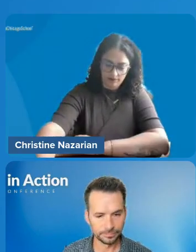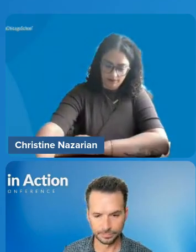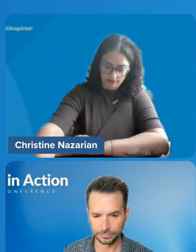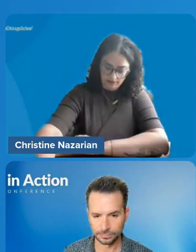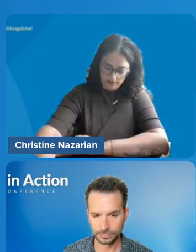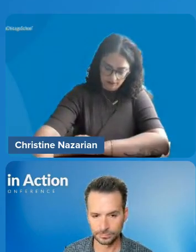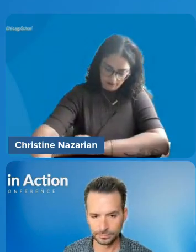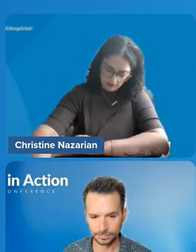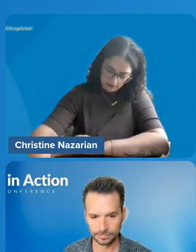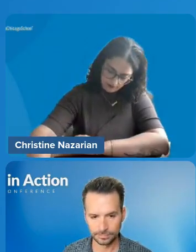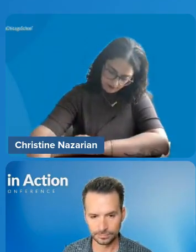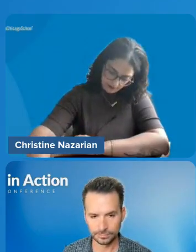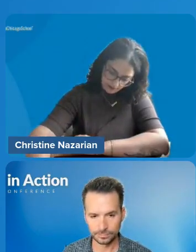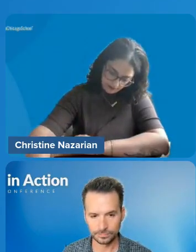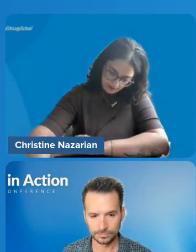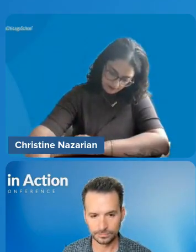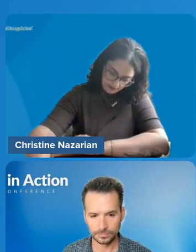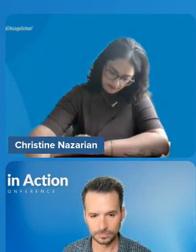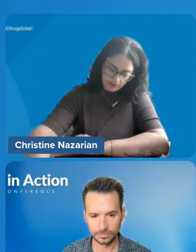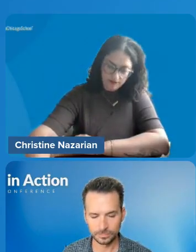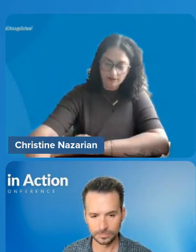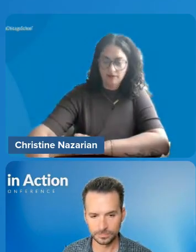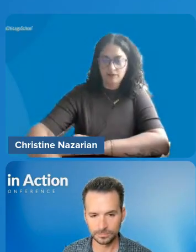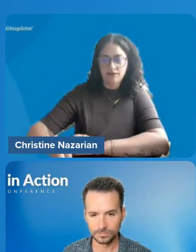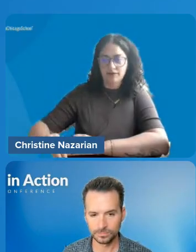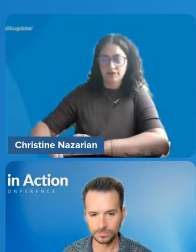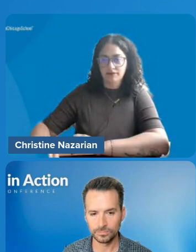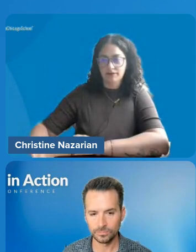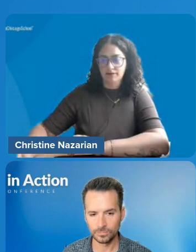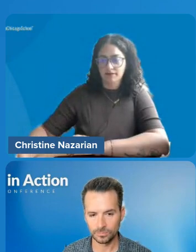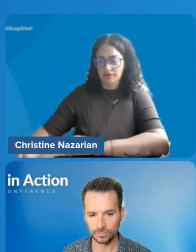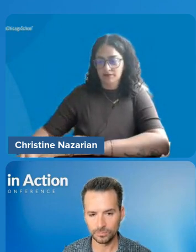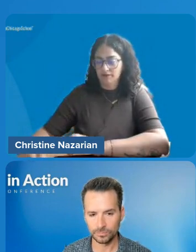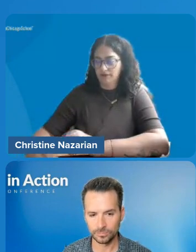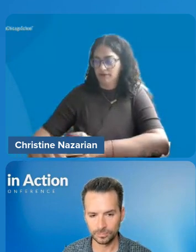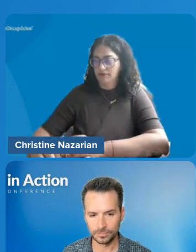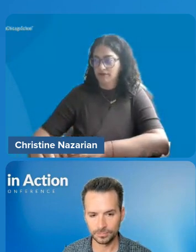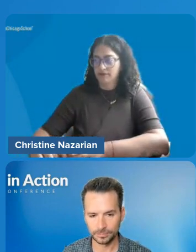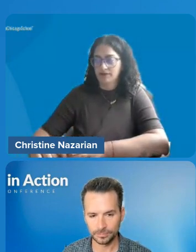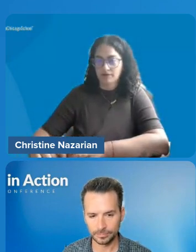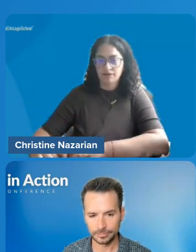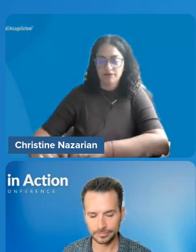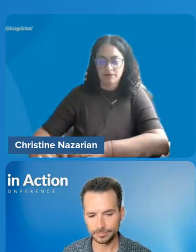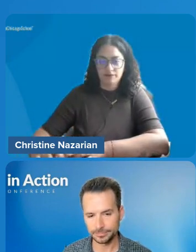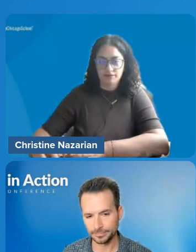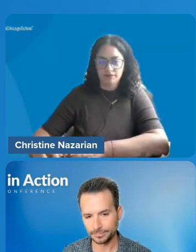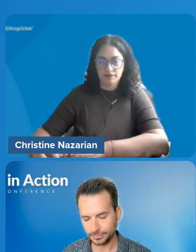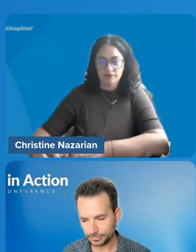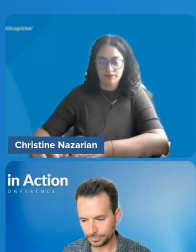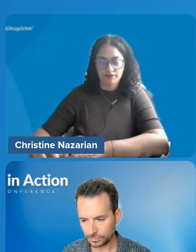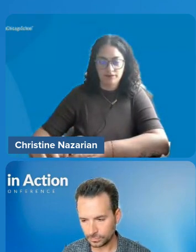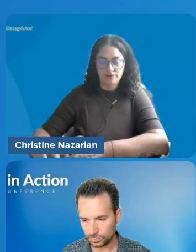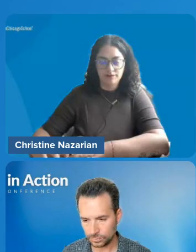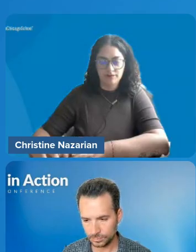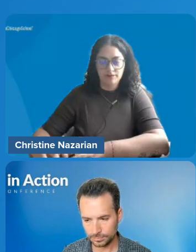Yeah, man, it's just. they sacrificed a lot for me to go to college, you know, and now I can't even get a decent job.